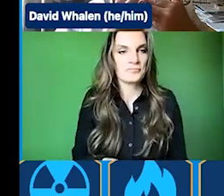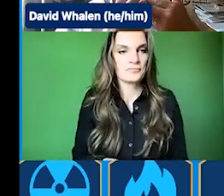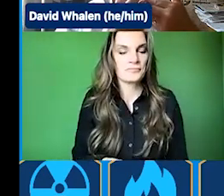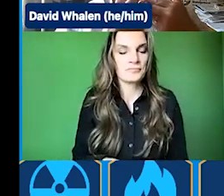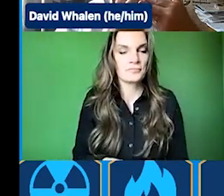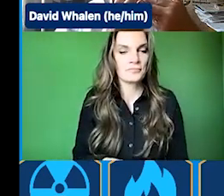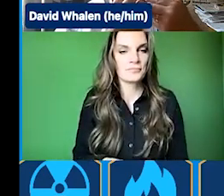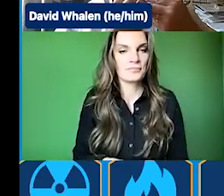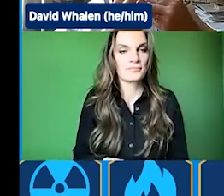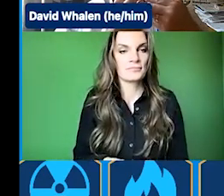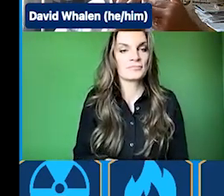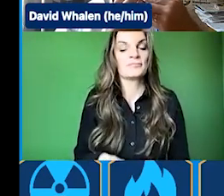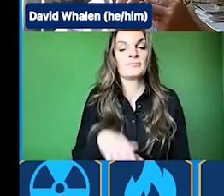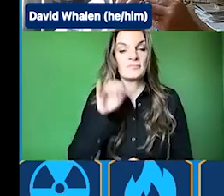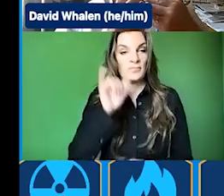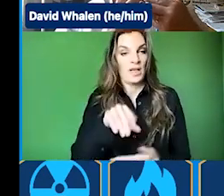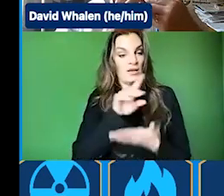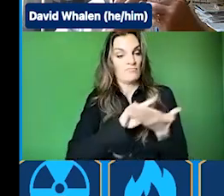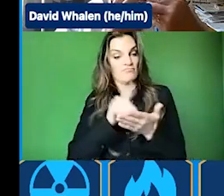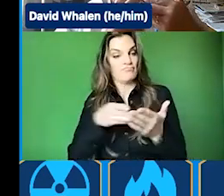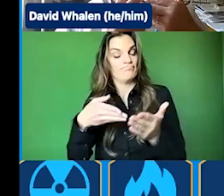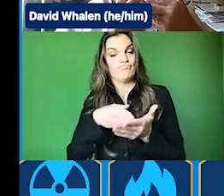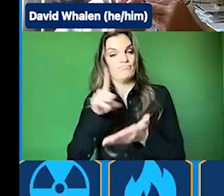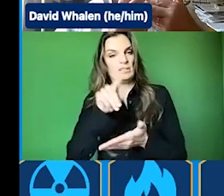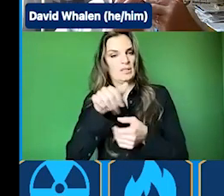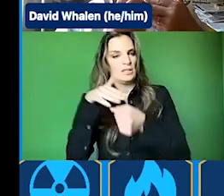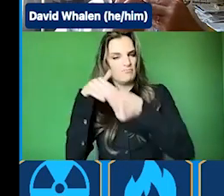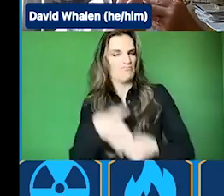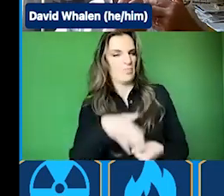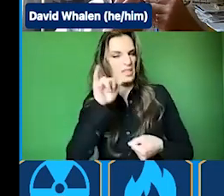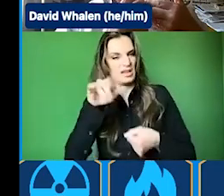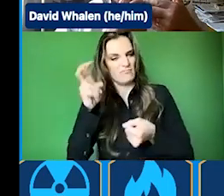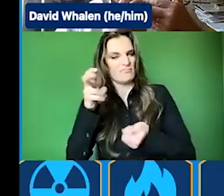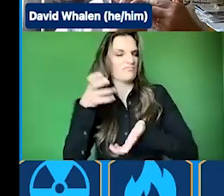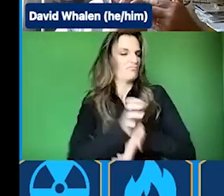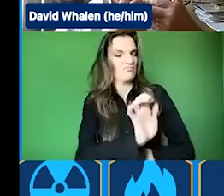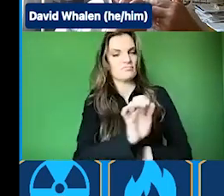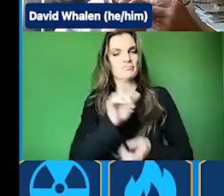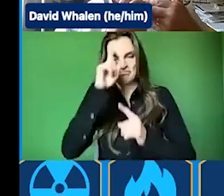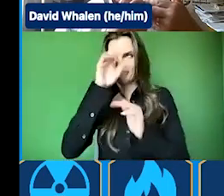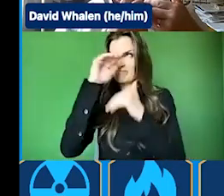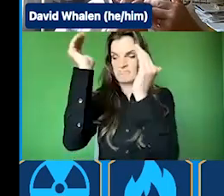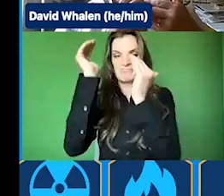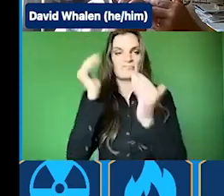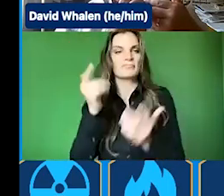based. So if we are saying ableism tell me what that means. If you say racism or sexism or